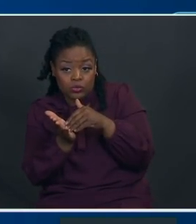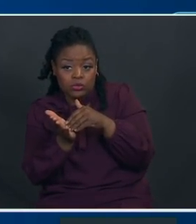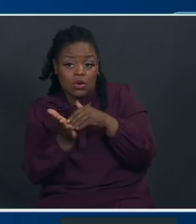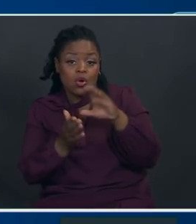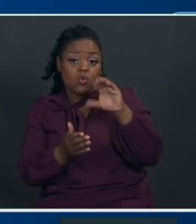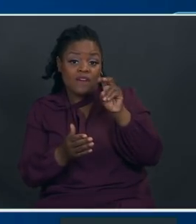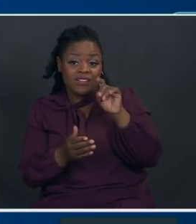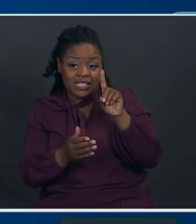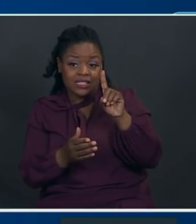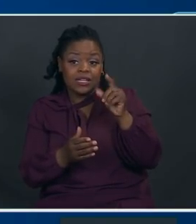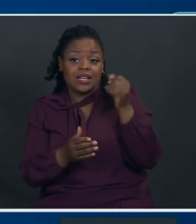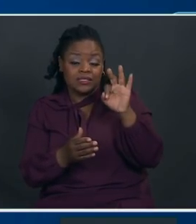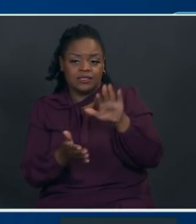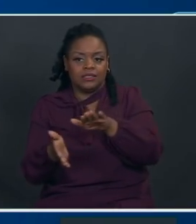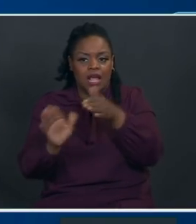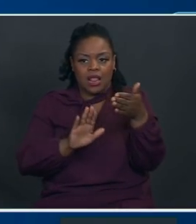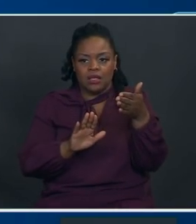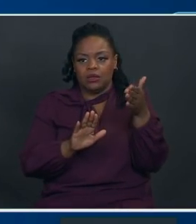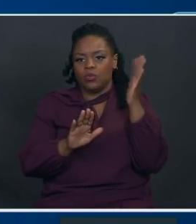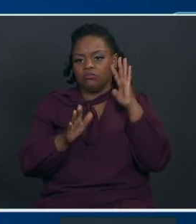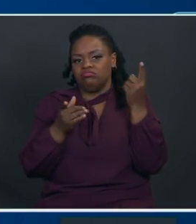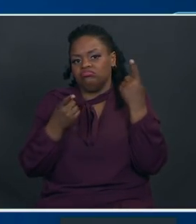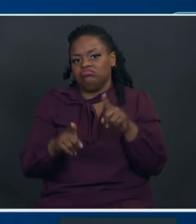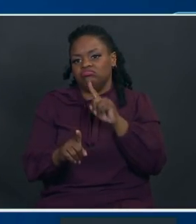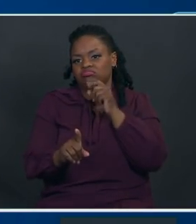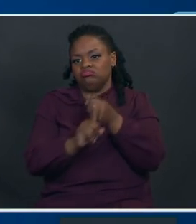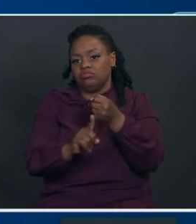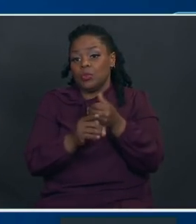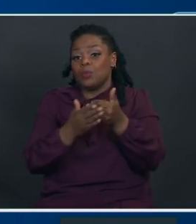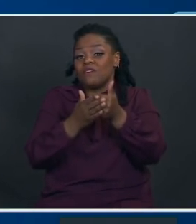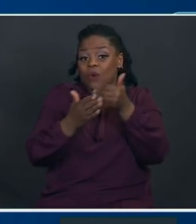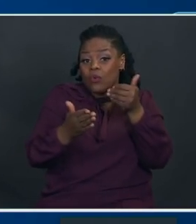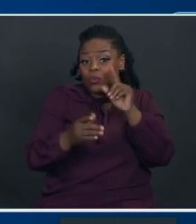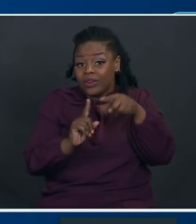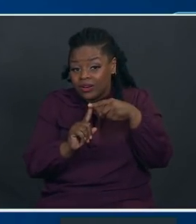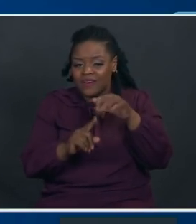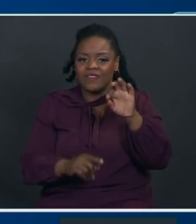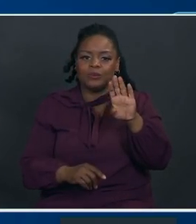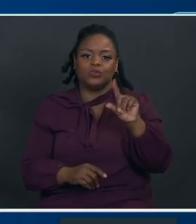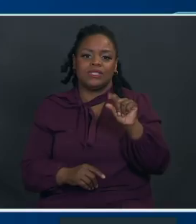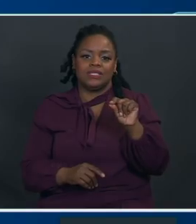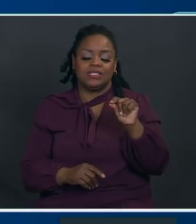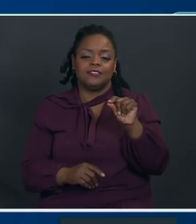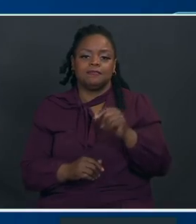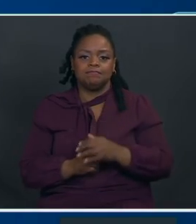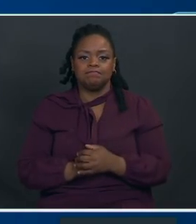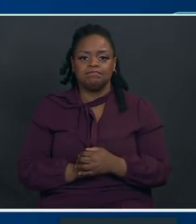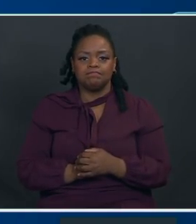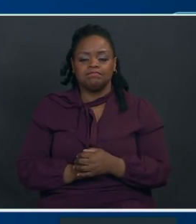will be reported by February 20th, 2021. I know this is not news we all want to hear,